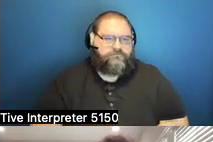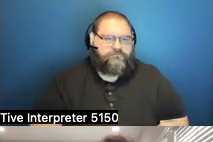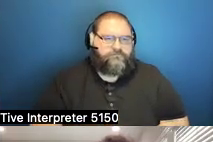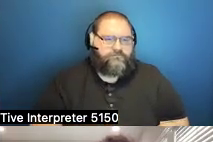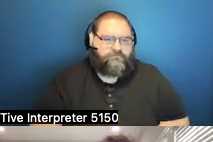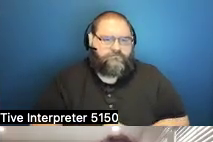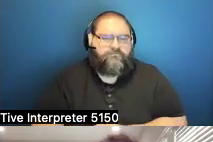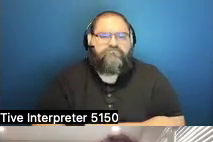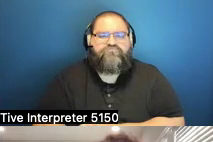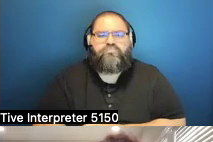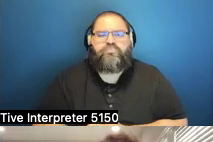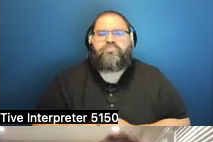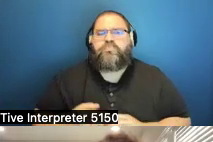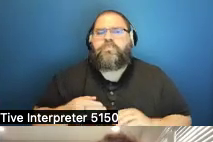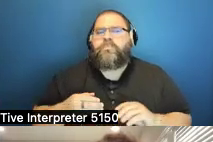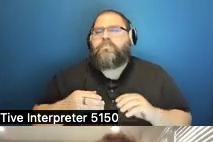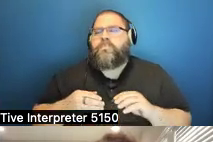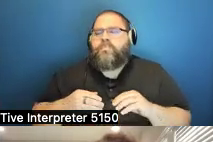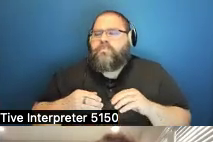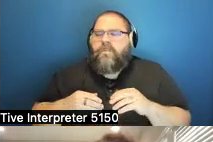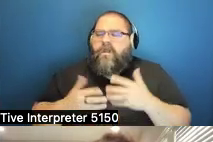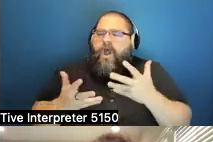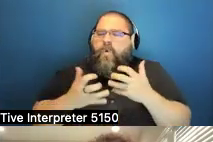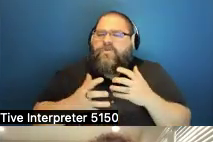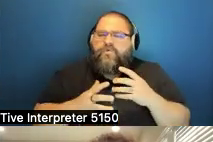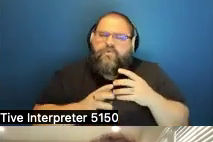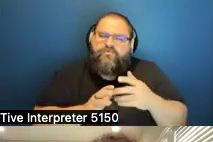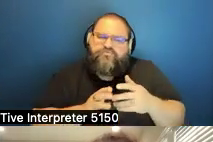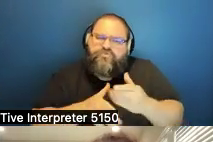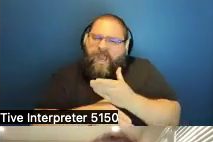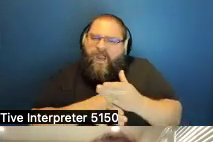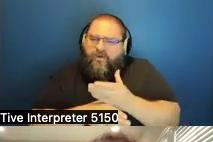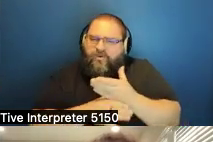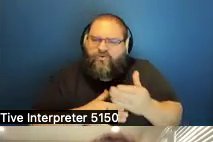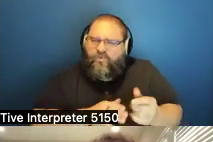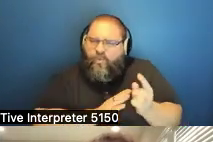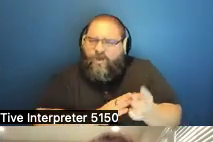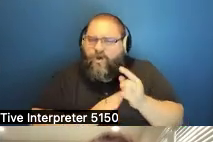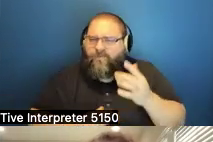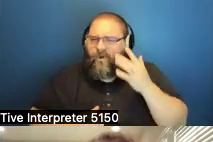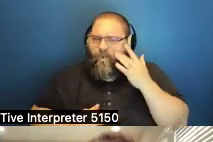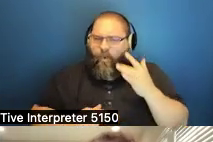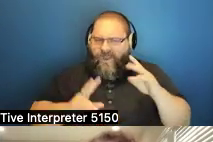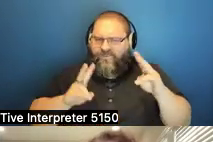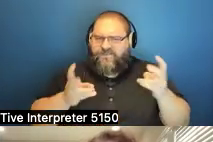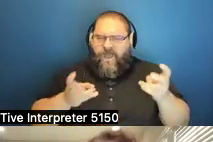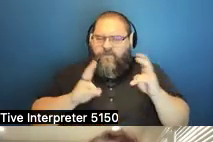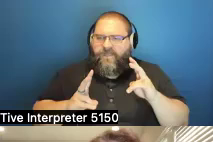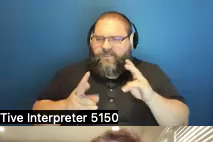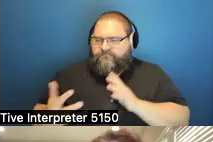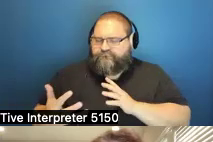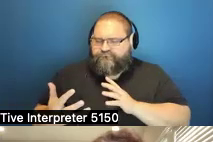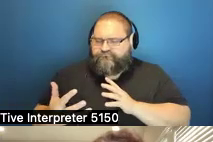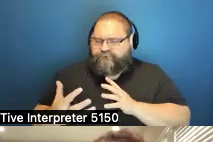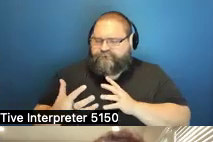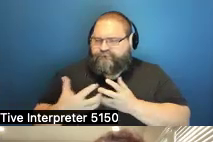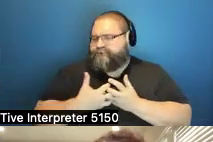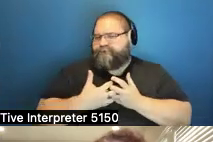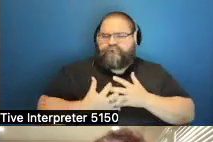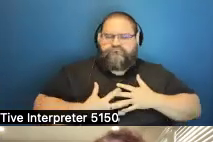I just want to take a moment, uh, to share why this topic is so deeply personal for me.